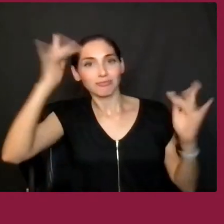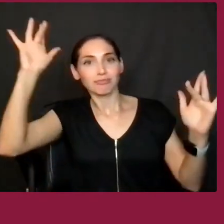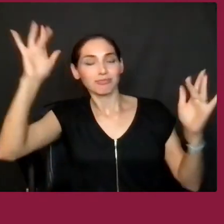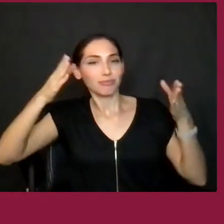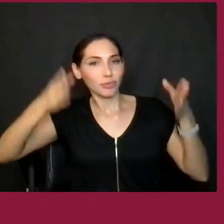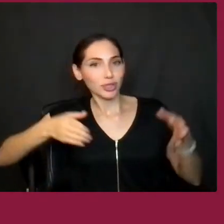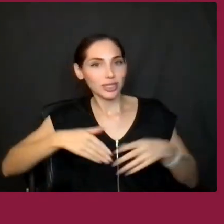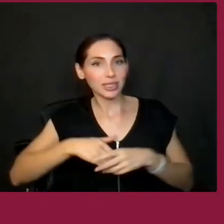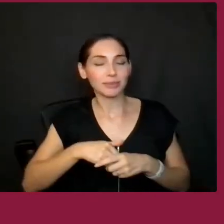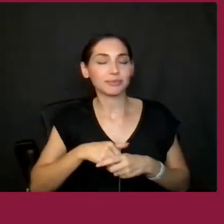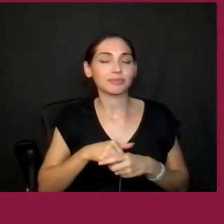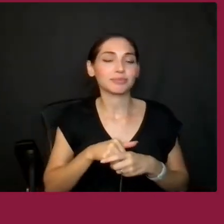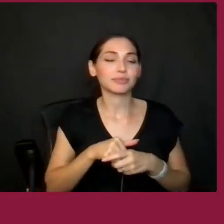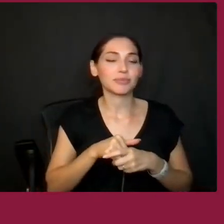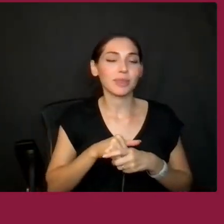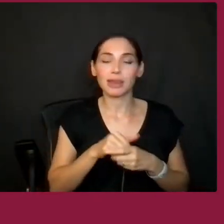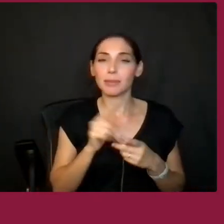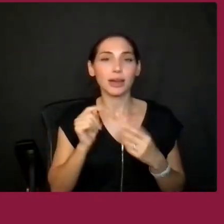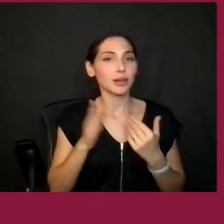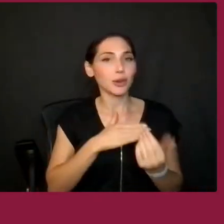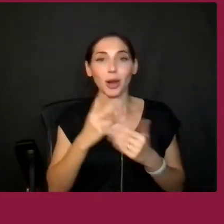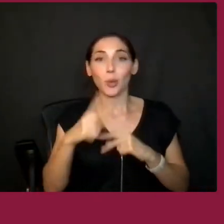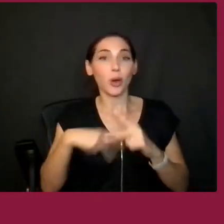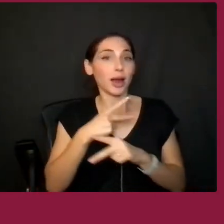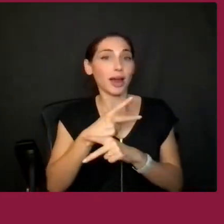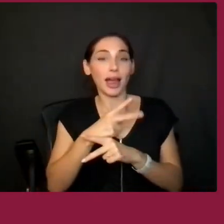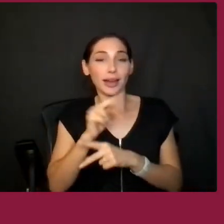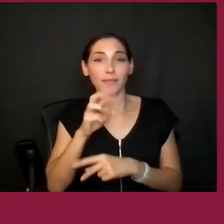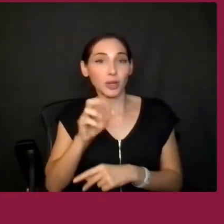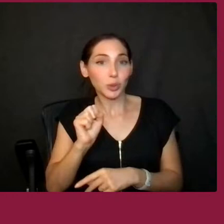But no matter what kind of news we heard in closed session,